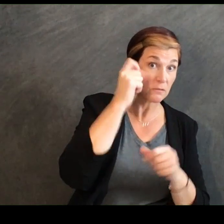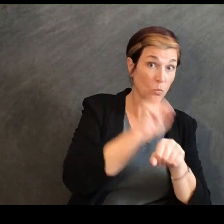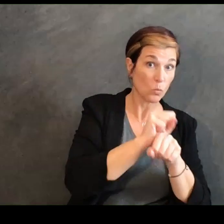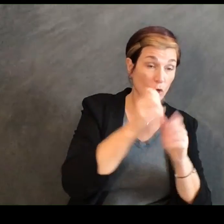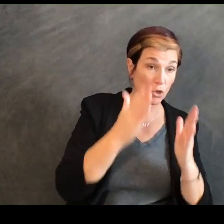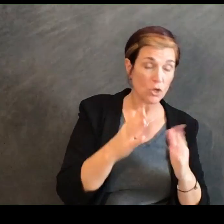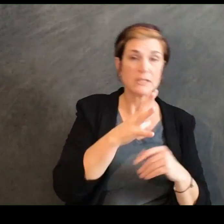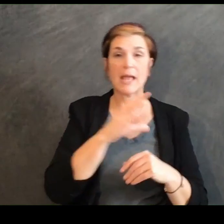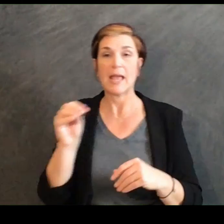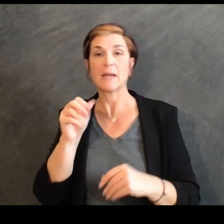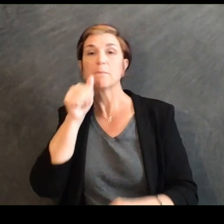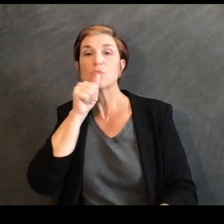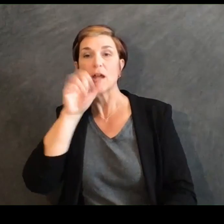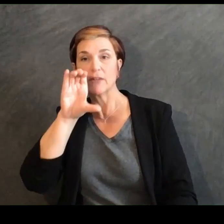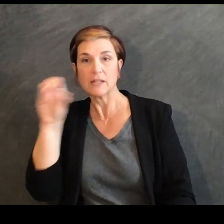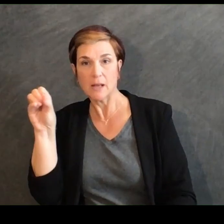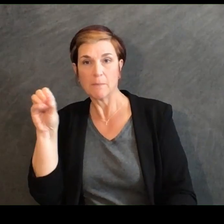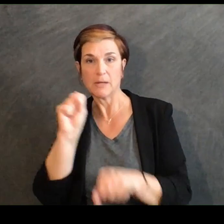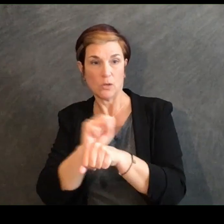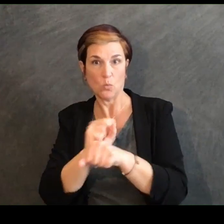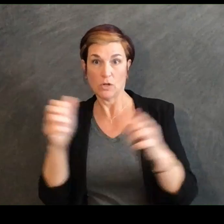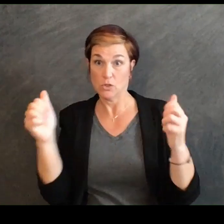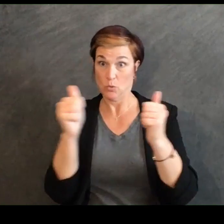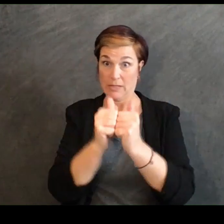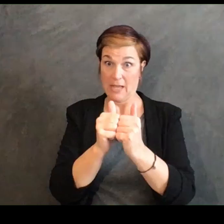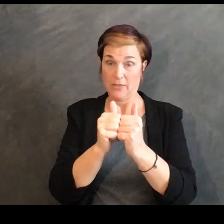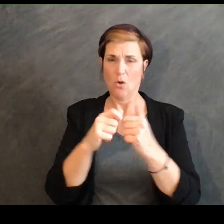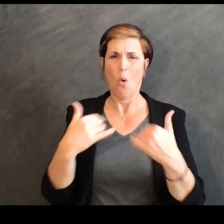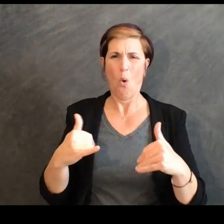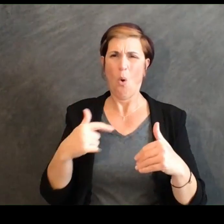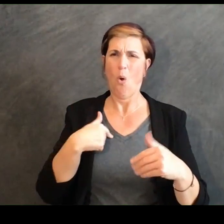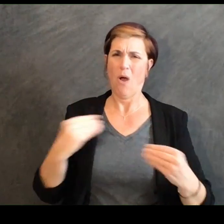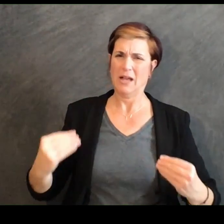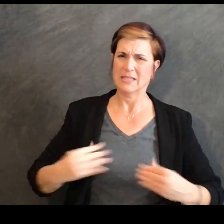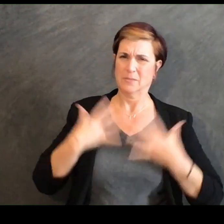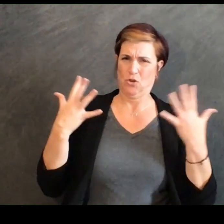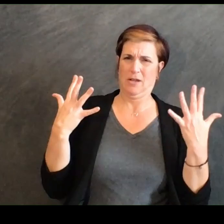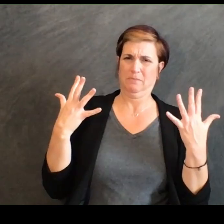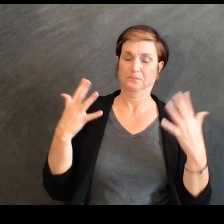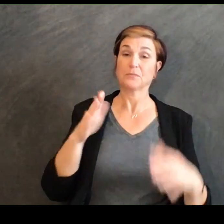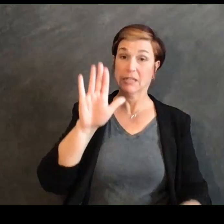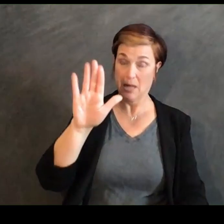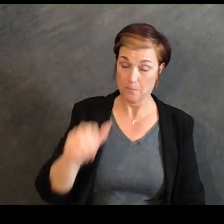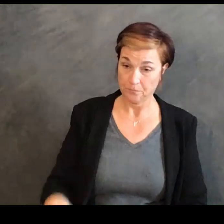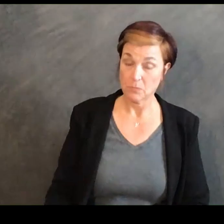particular inspiration after you tapped me to lead the White House Corona task